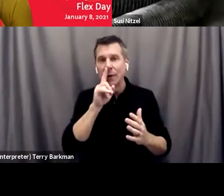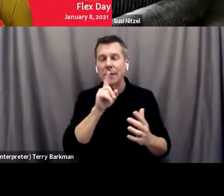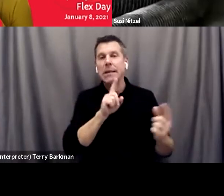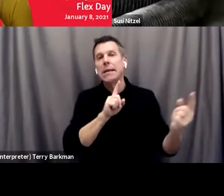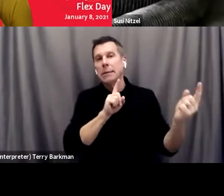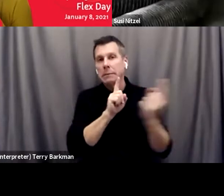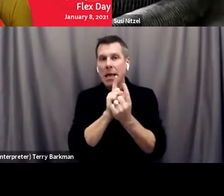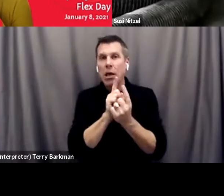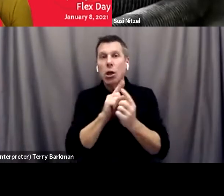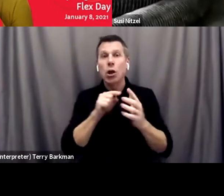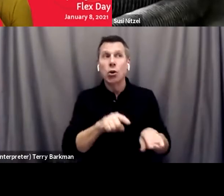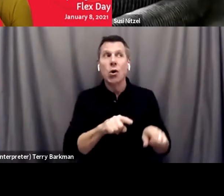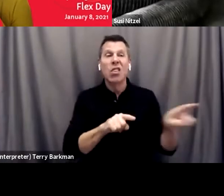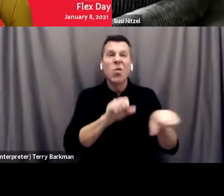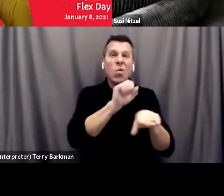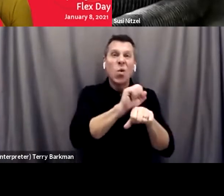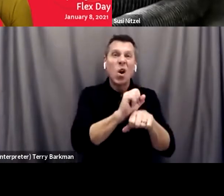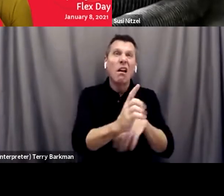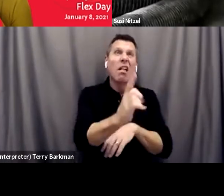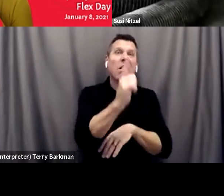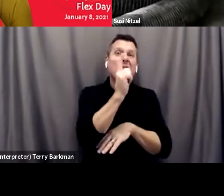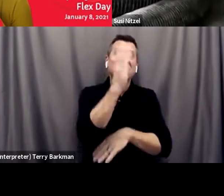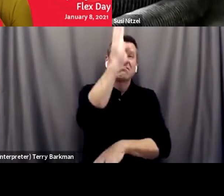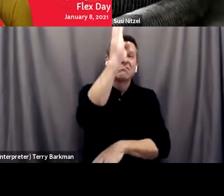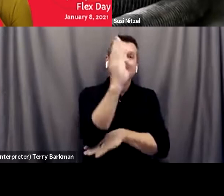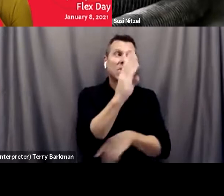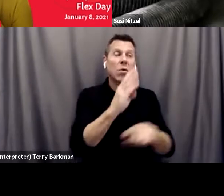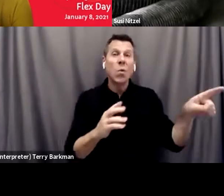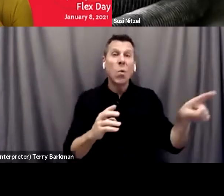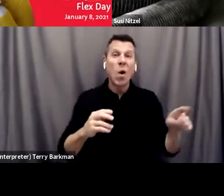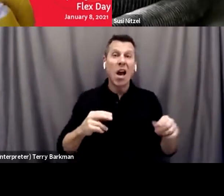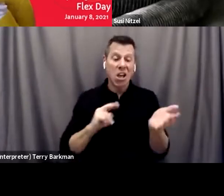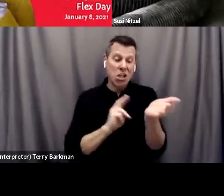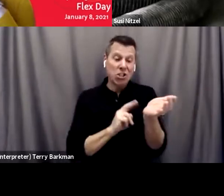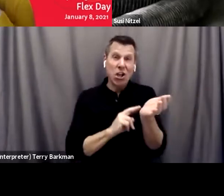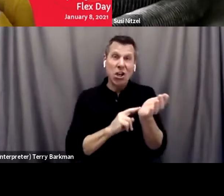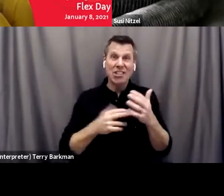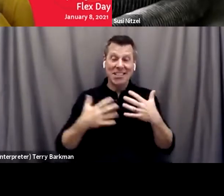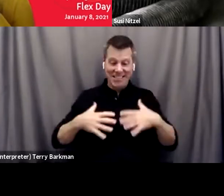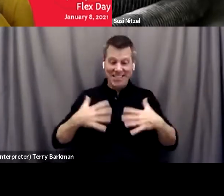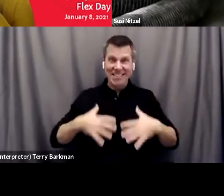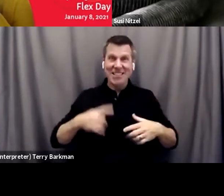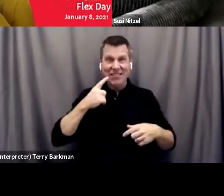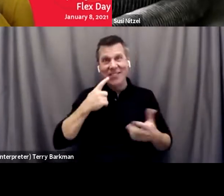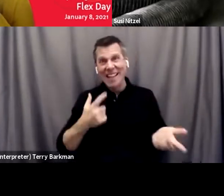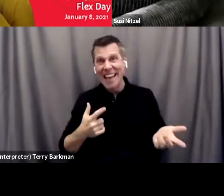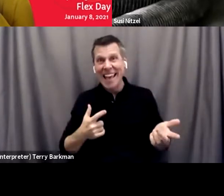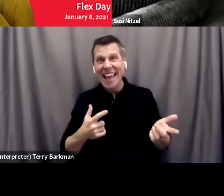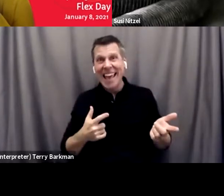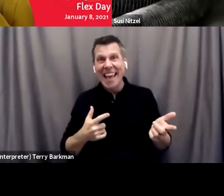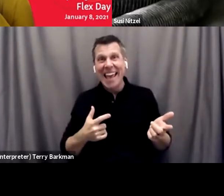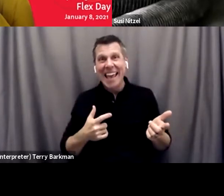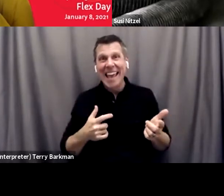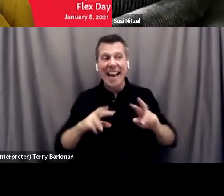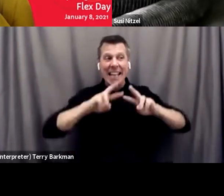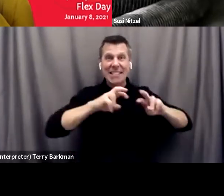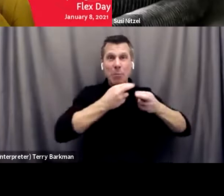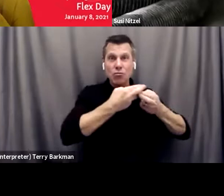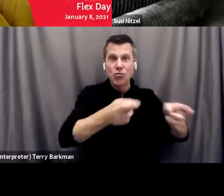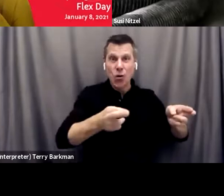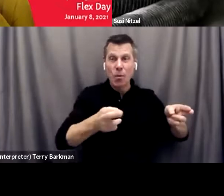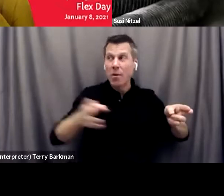breaks. I had one young lady, she was in scrubs in an examination room, and I was like, I think you're at work. And she